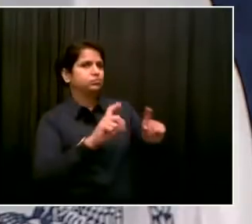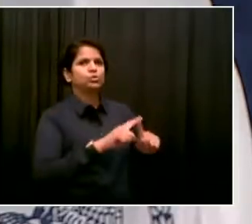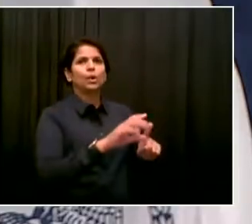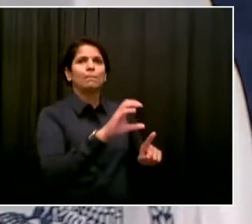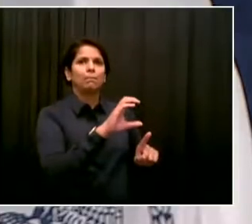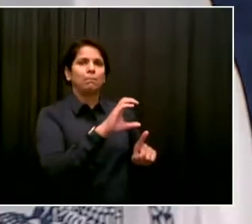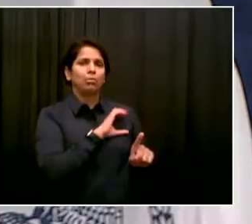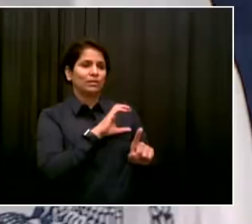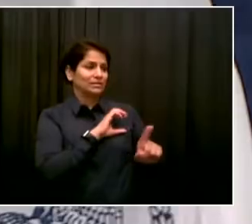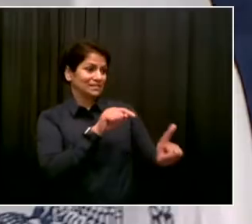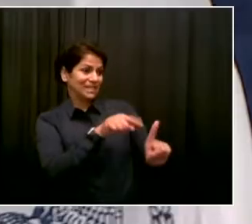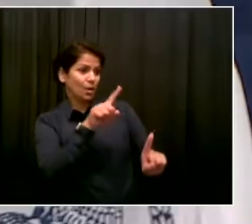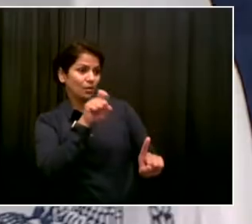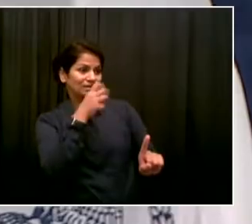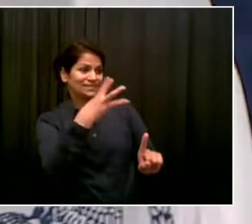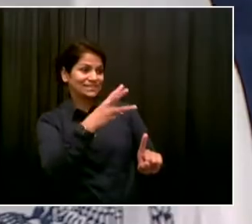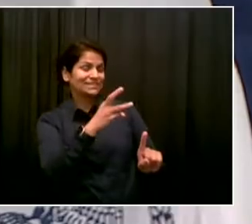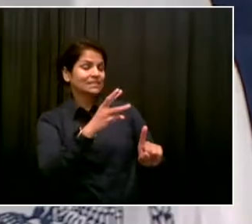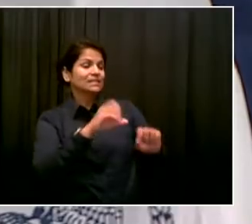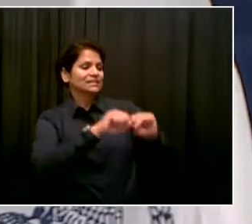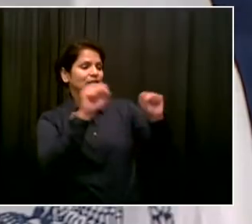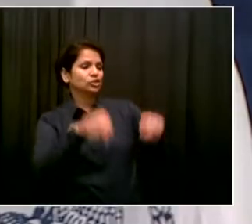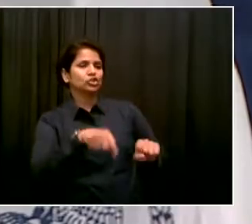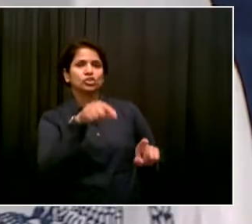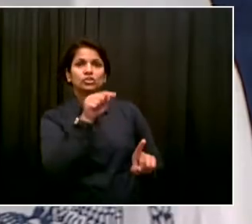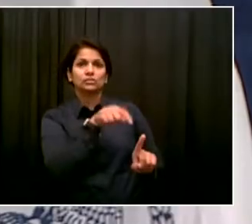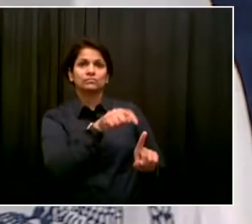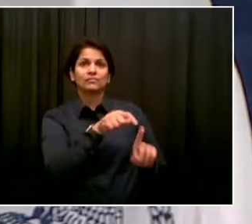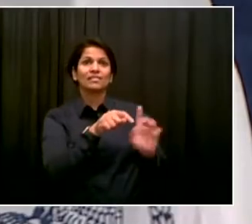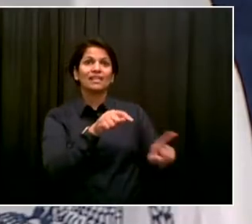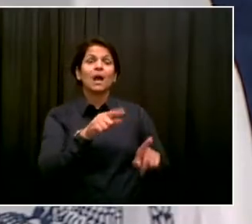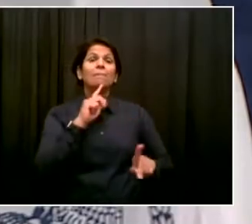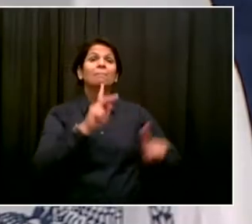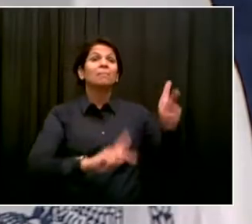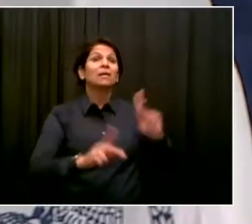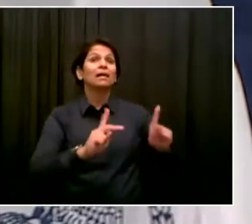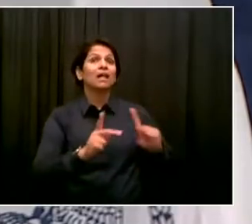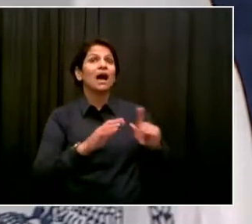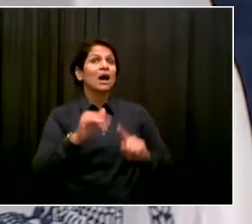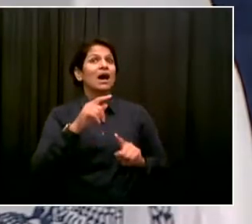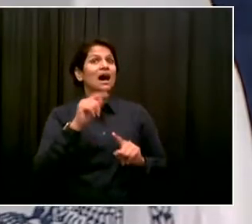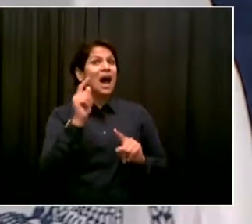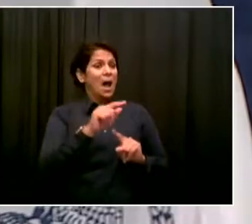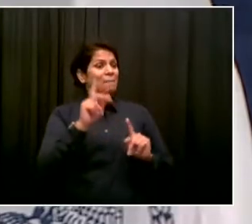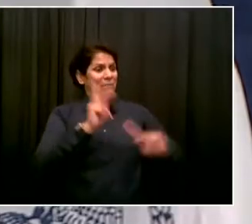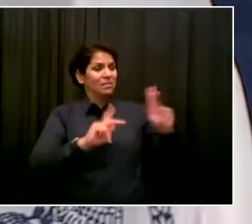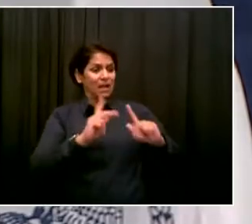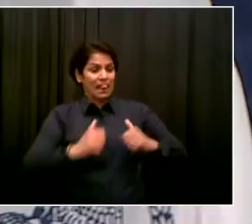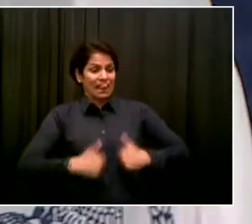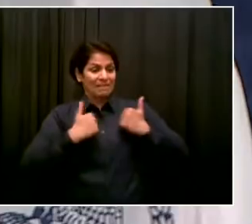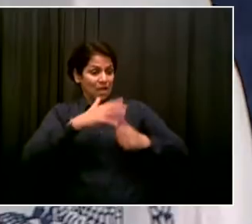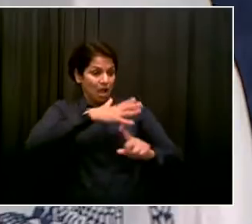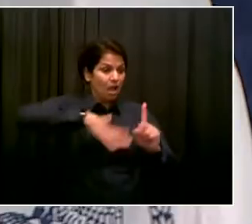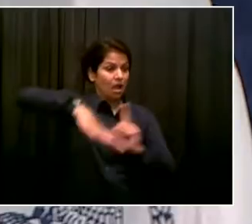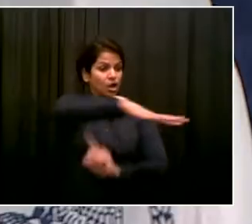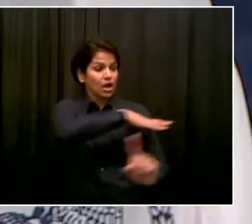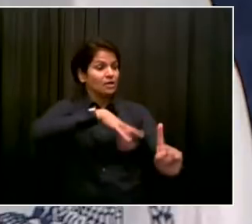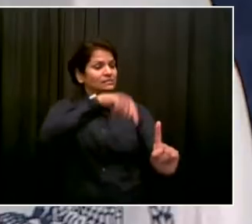IN THE COMMUNITY TO HAVE THIS. THIS IS A COMMUNITY-BASED RESPONSE, YOU